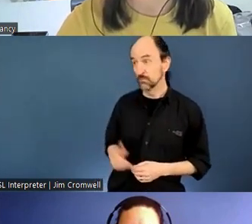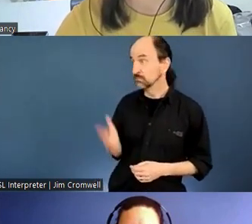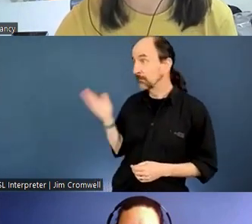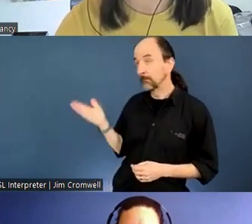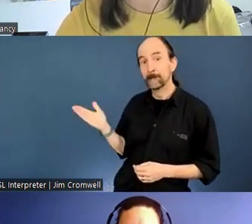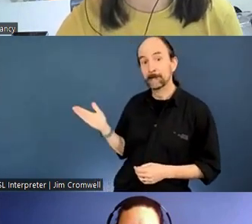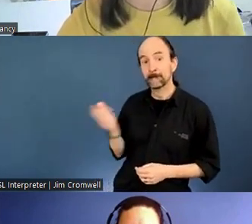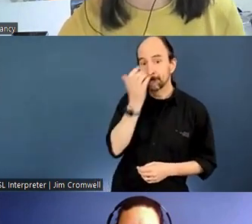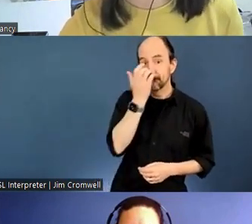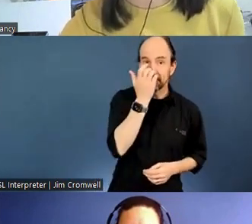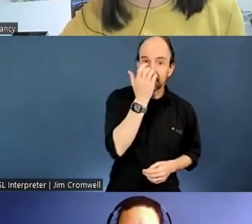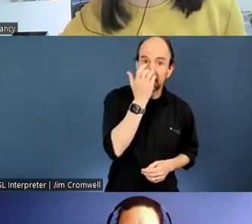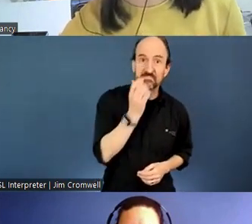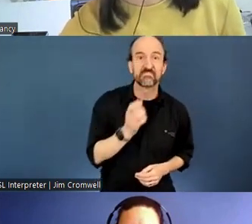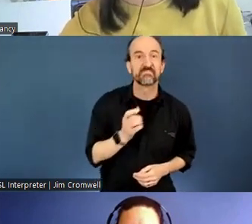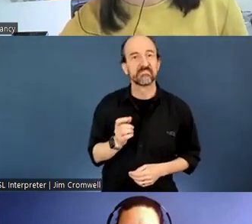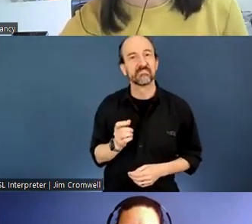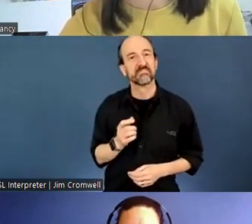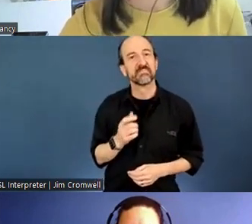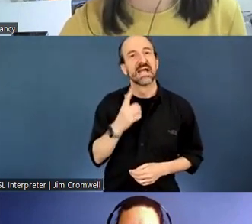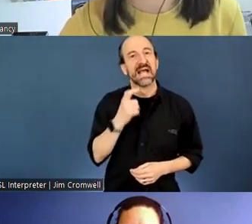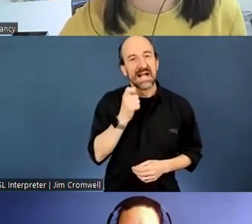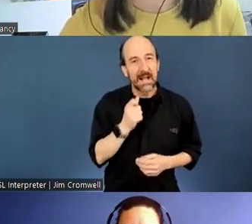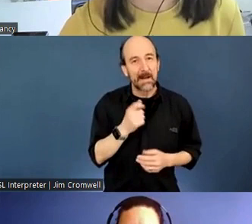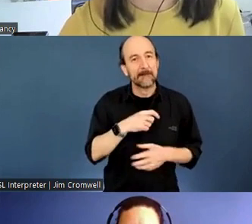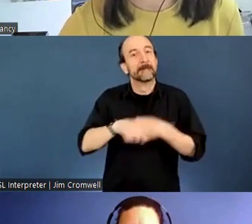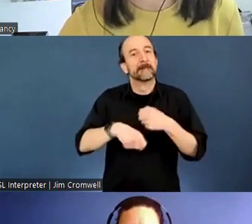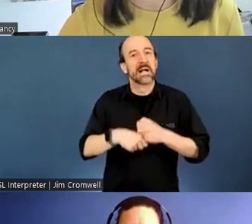can be a learning tool. It can contribute to learning,